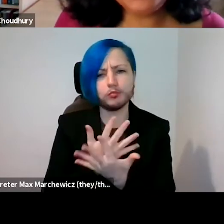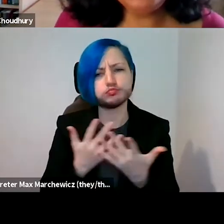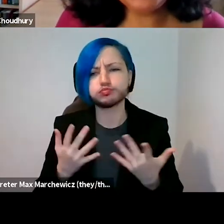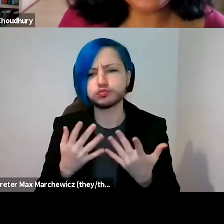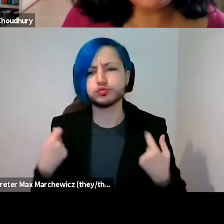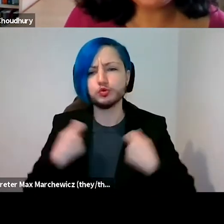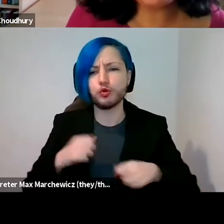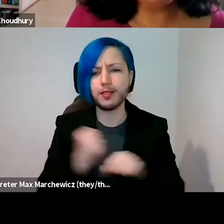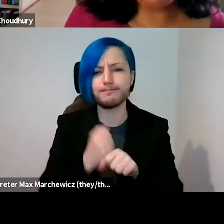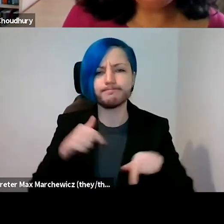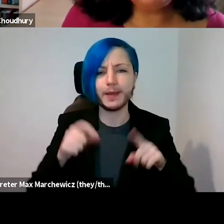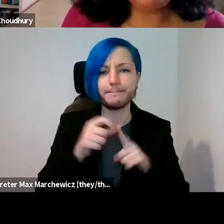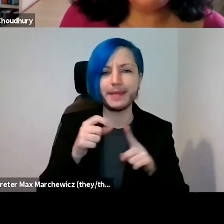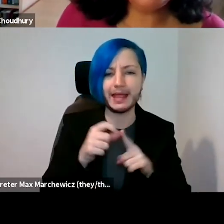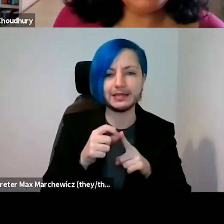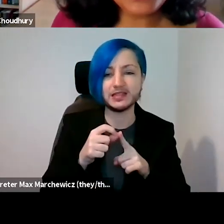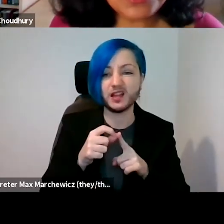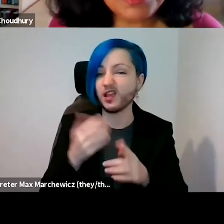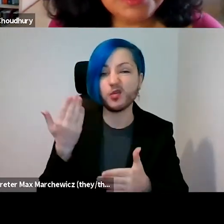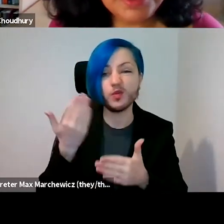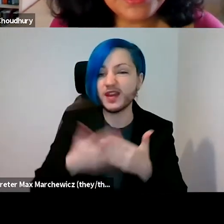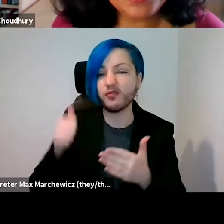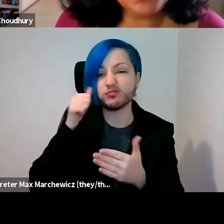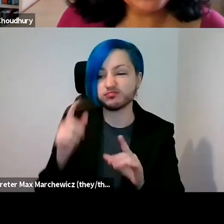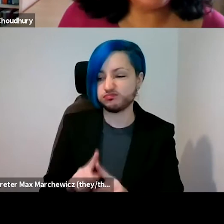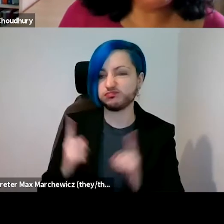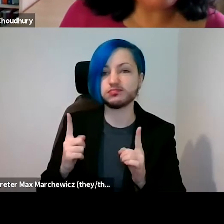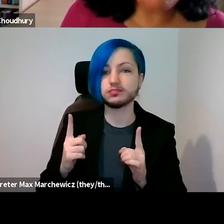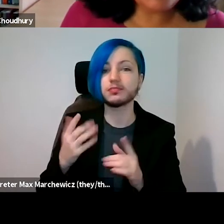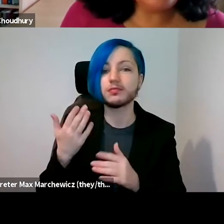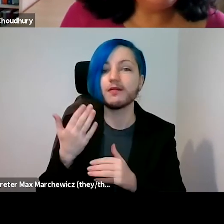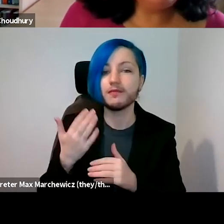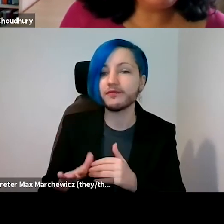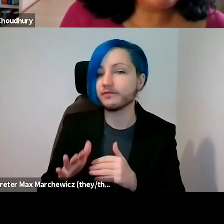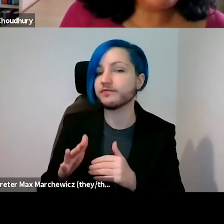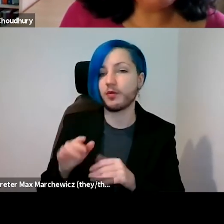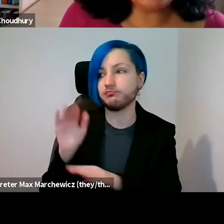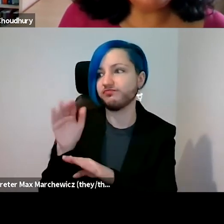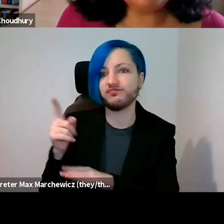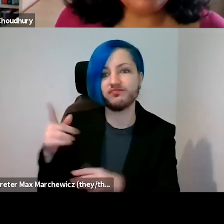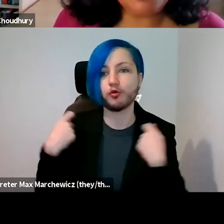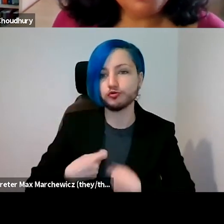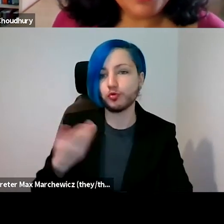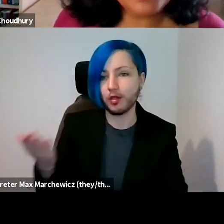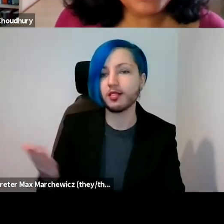which were scarce and from foreign." The great shawls made in Paisley that it would hardly be different from the foreign ones.